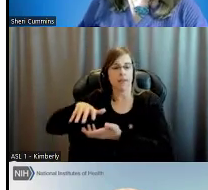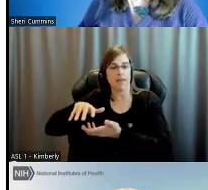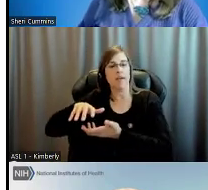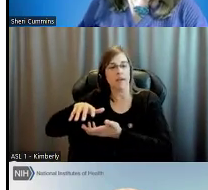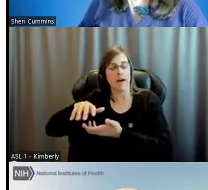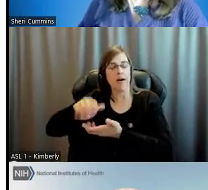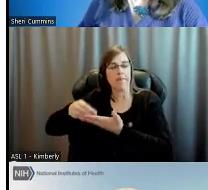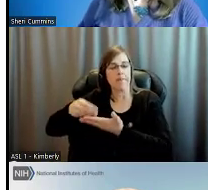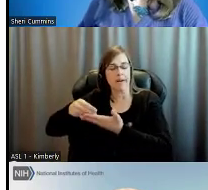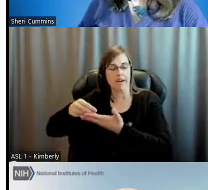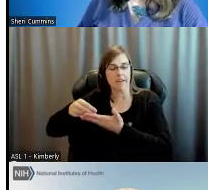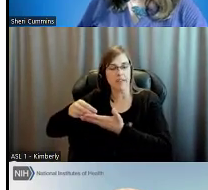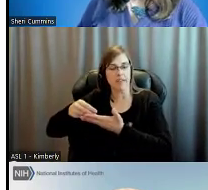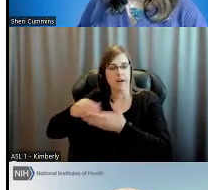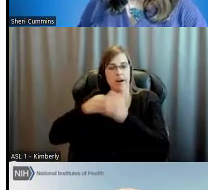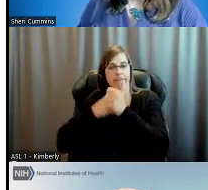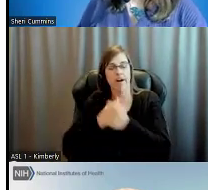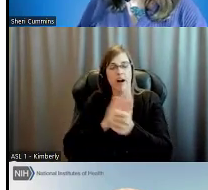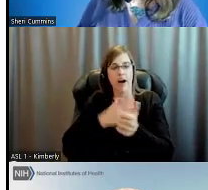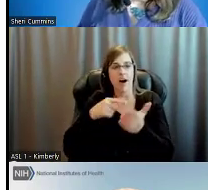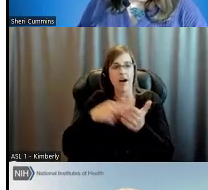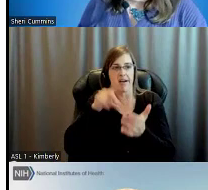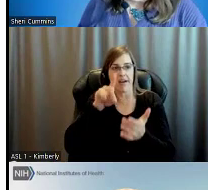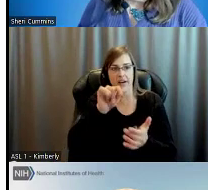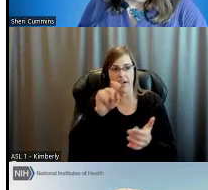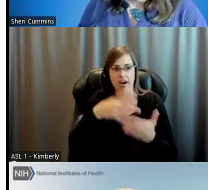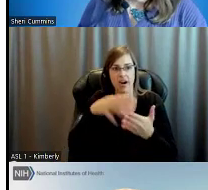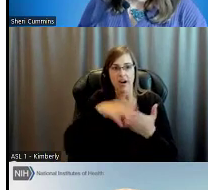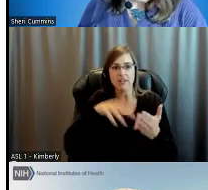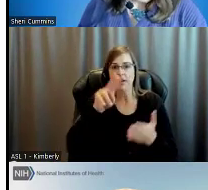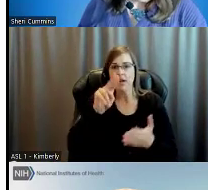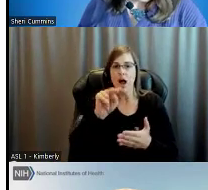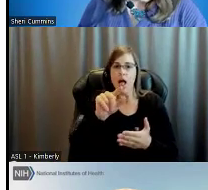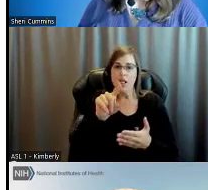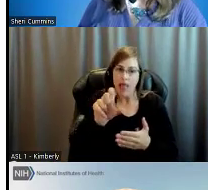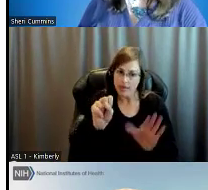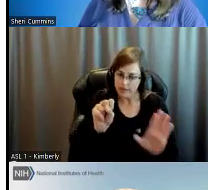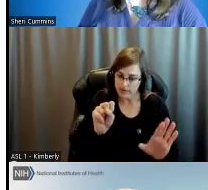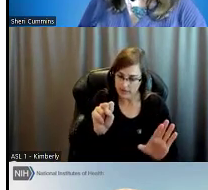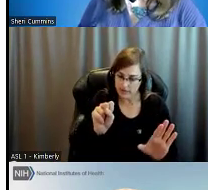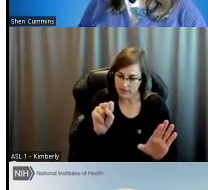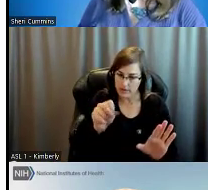They follow our due date schedule unless, okay, they're a PAR,